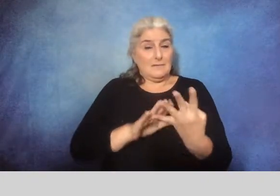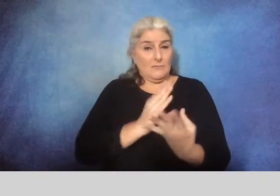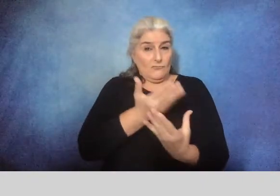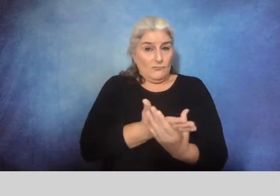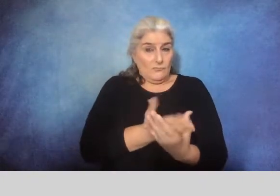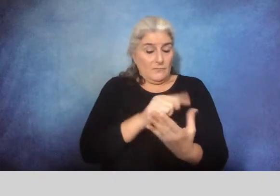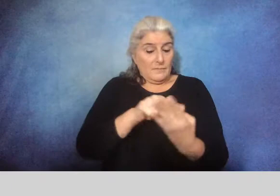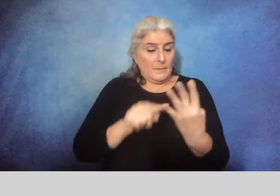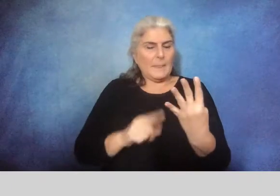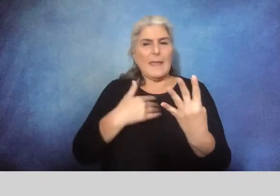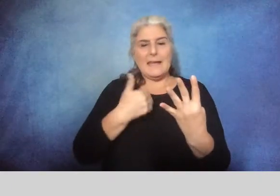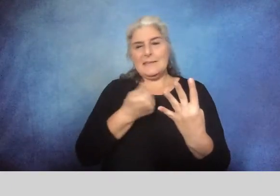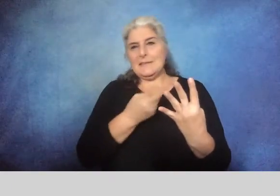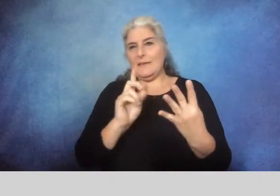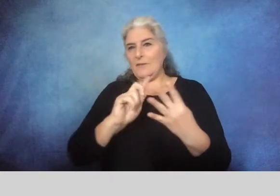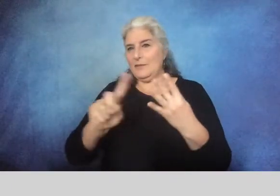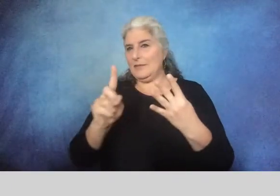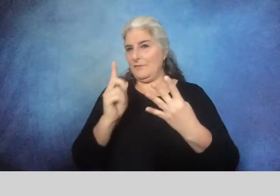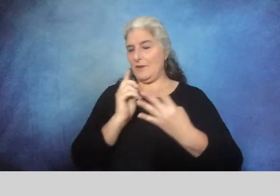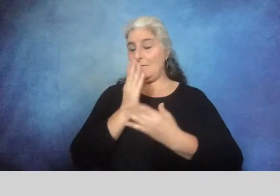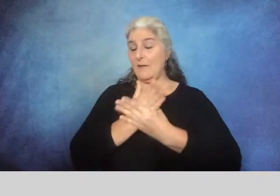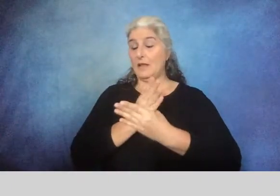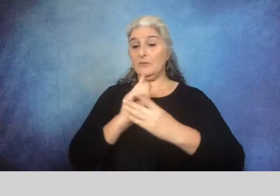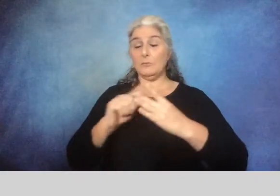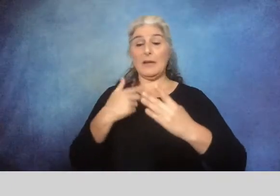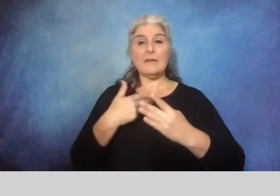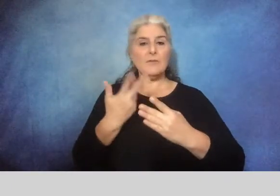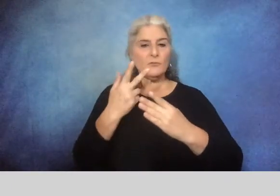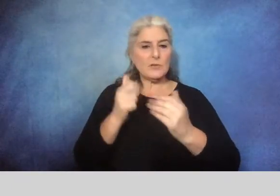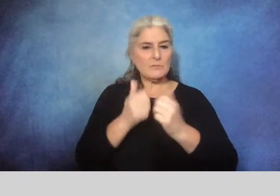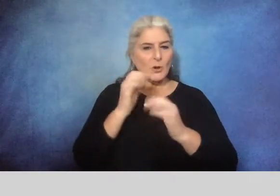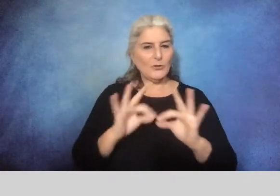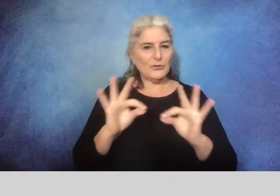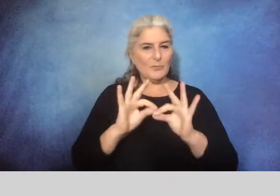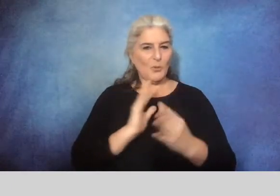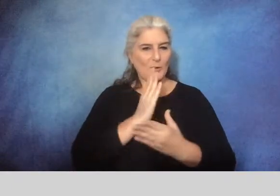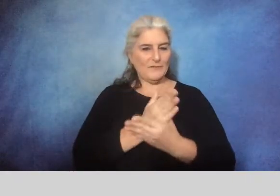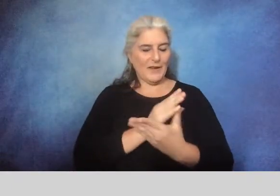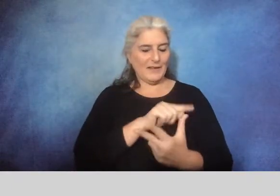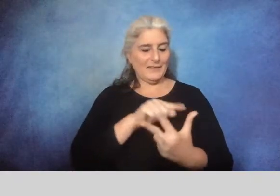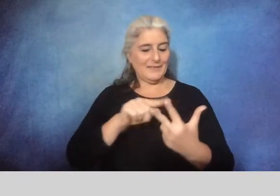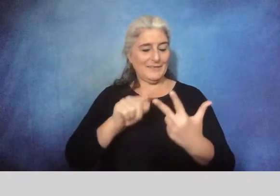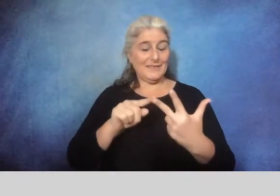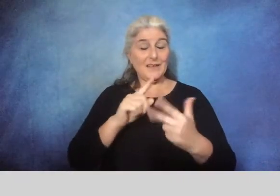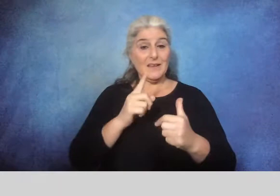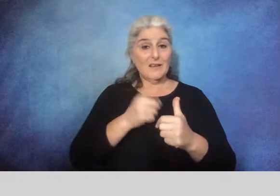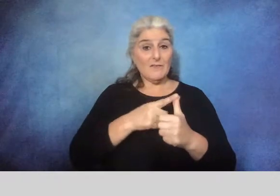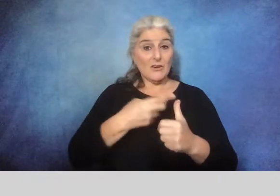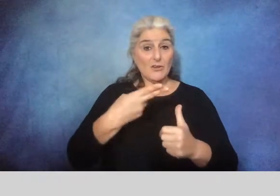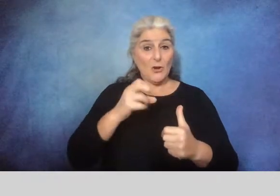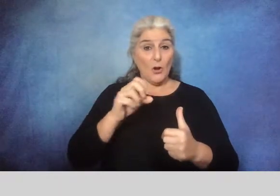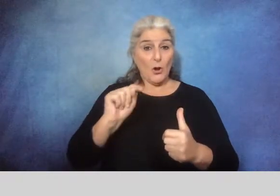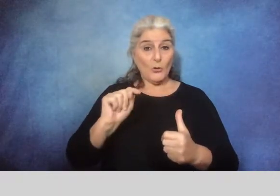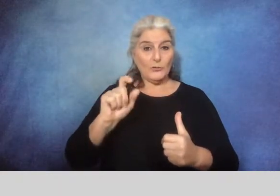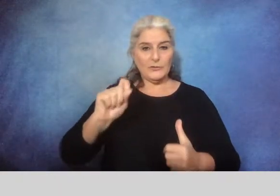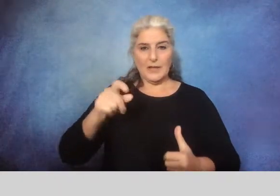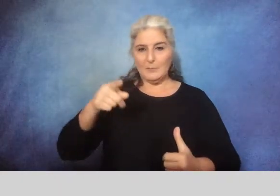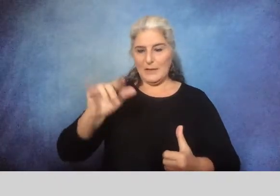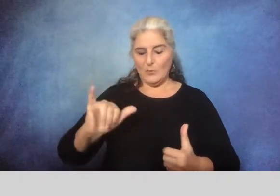various files. The important files here are three. The first is host.py and second is hookspecs.py,